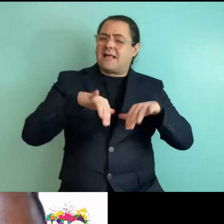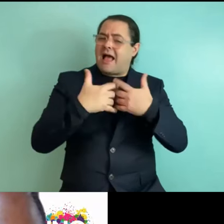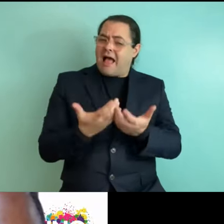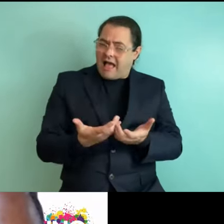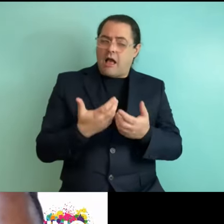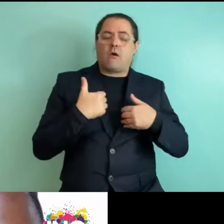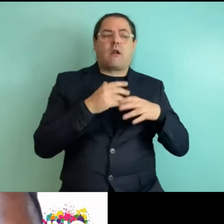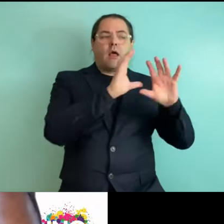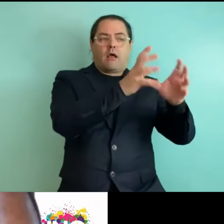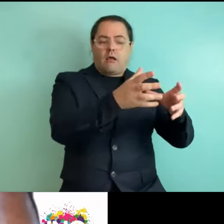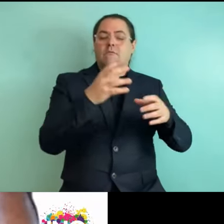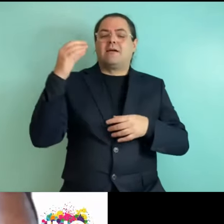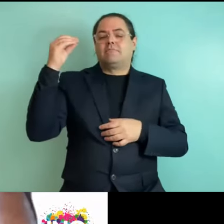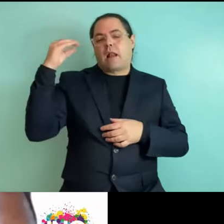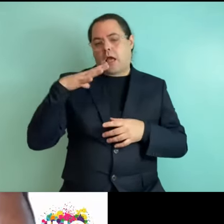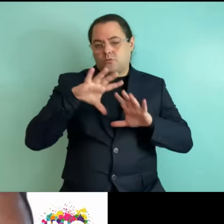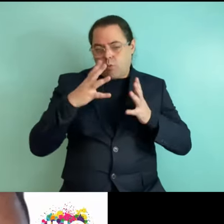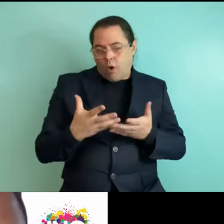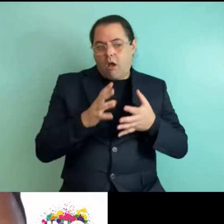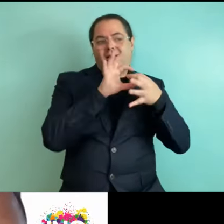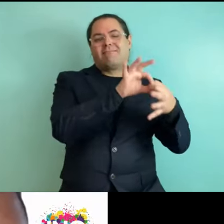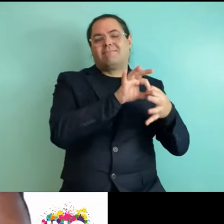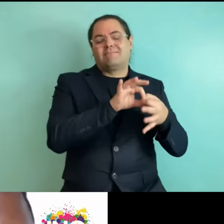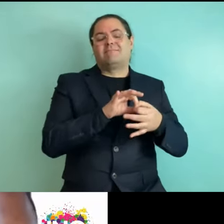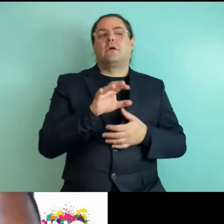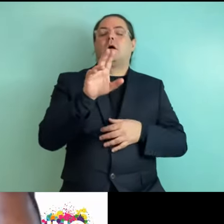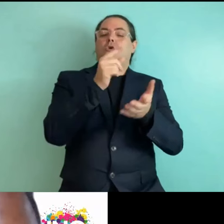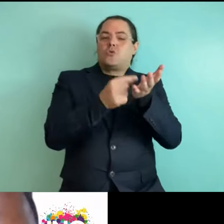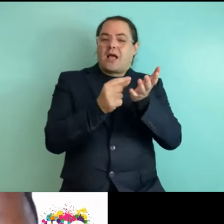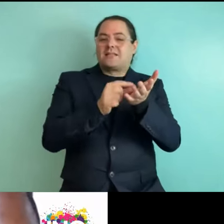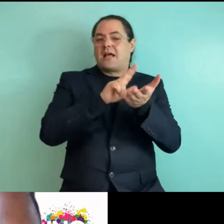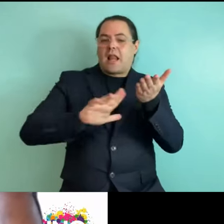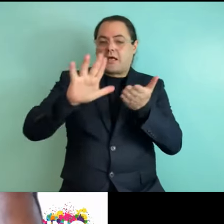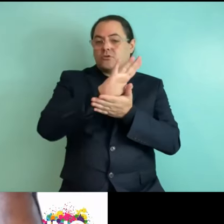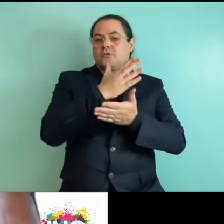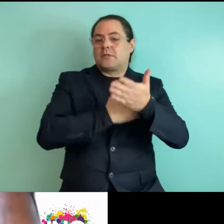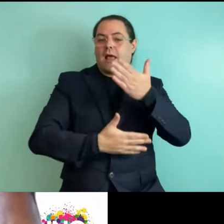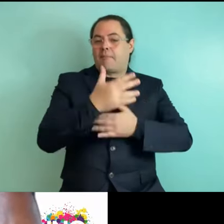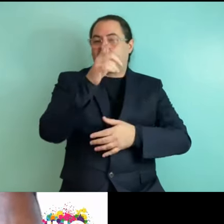with like for the world with your international people with disabilities with site servers,